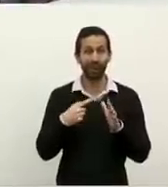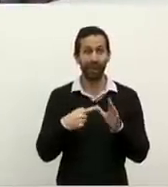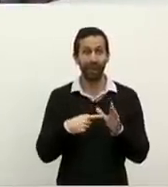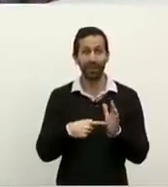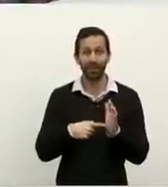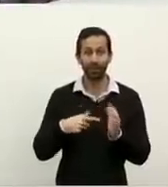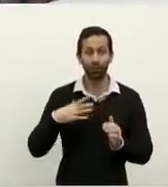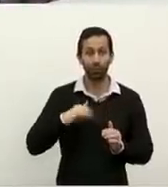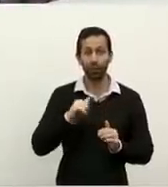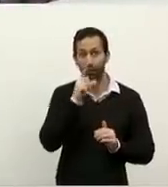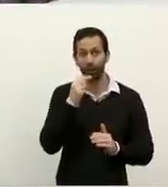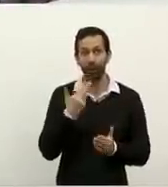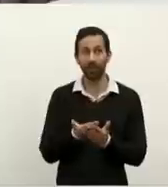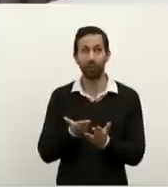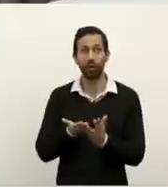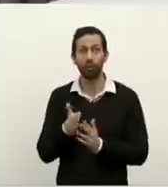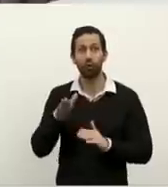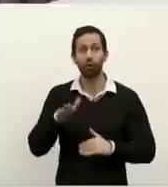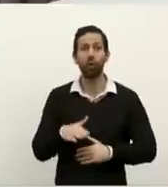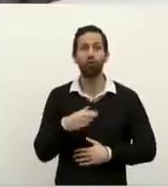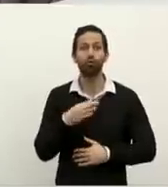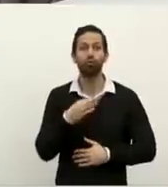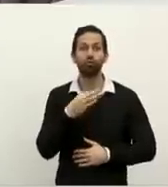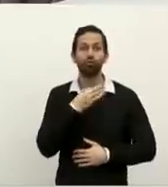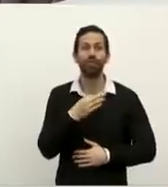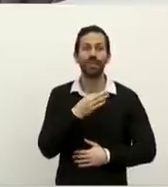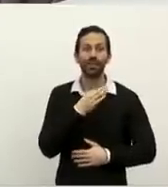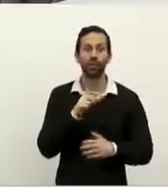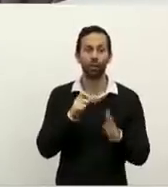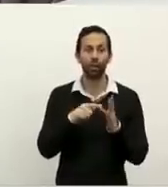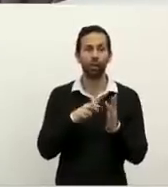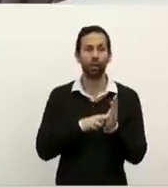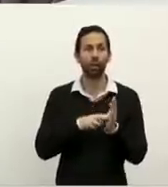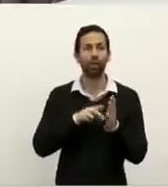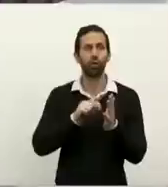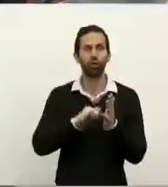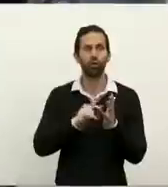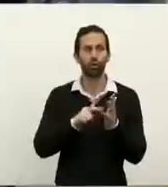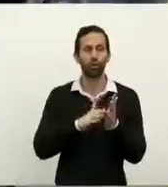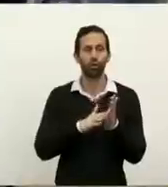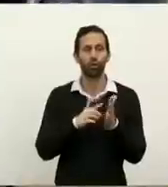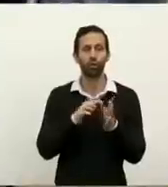or can they be claimed through low risk consumables? I might throw that over to Lloyd.